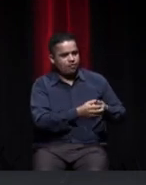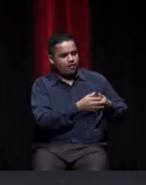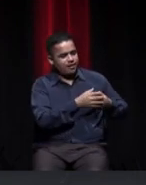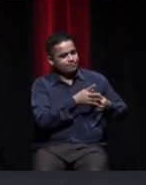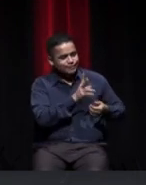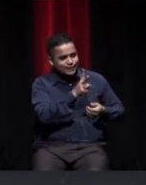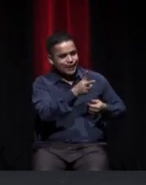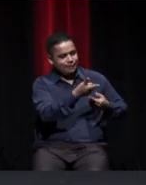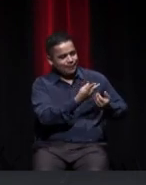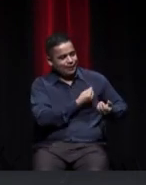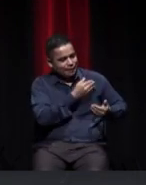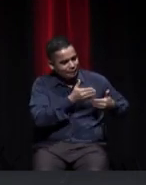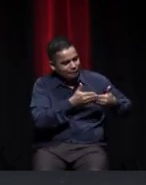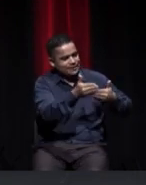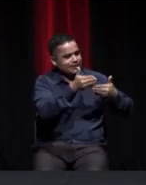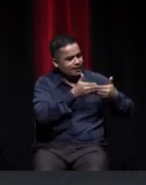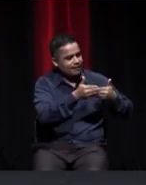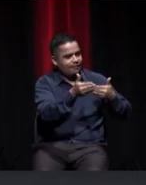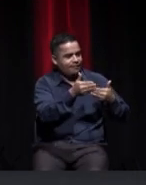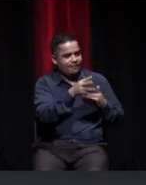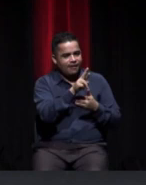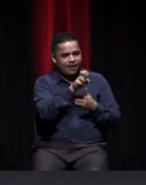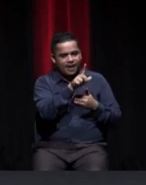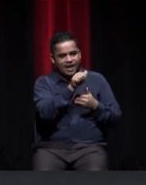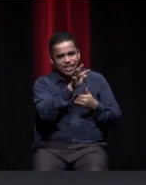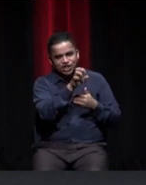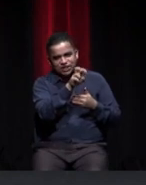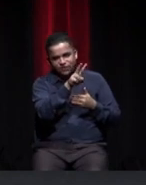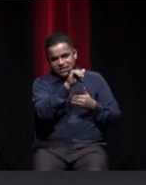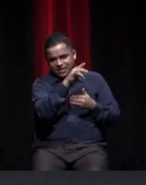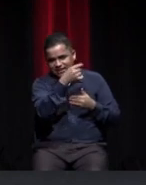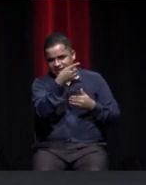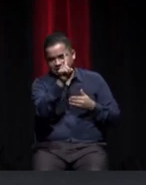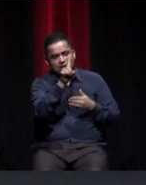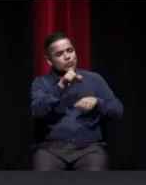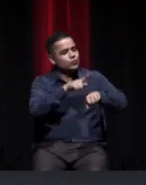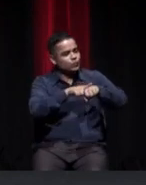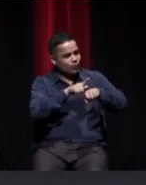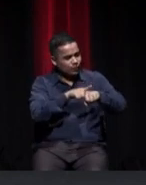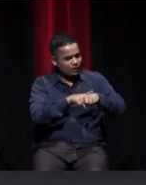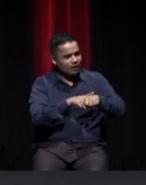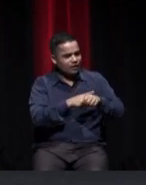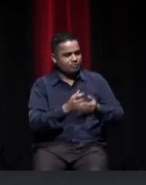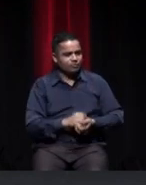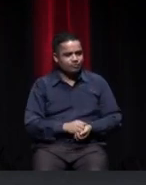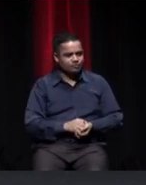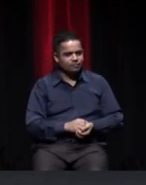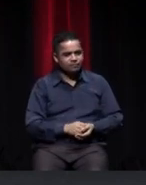an experience of relativization of time, which has ceased being linear, irreversible,